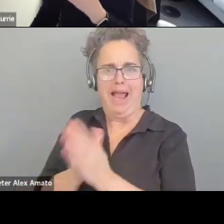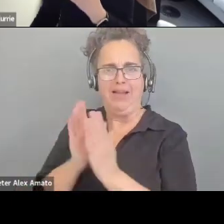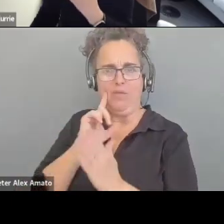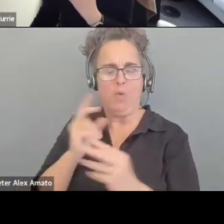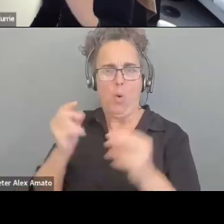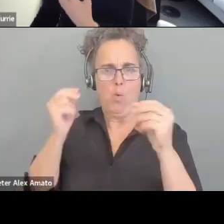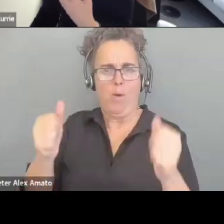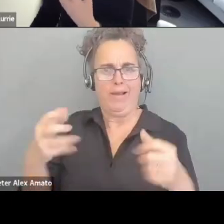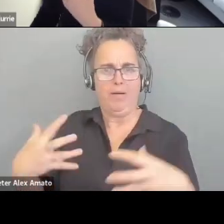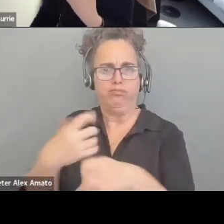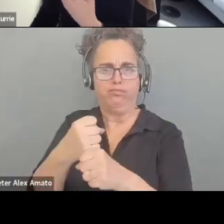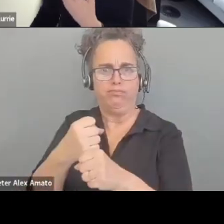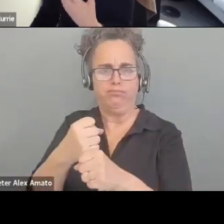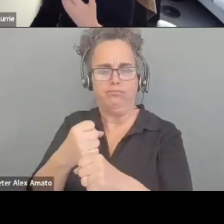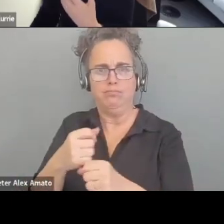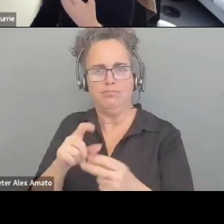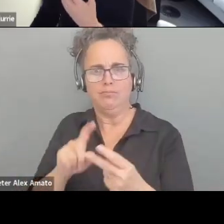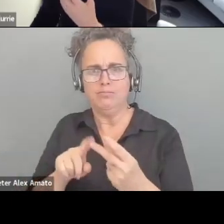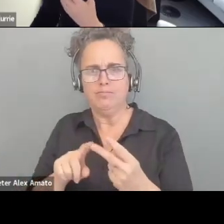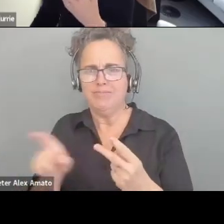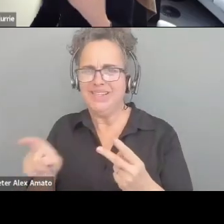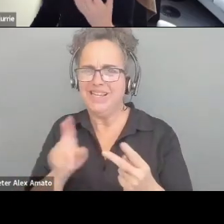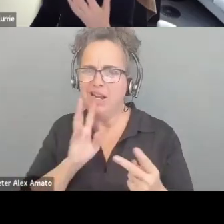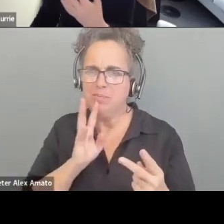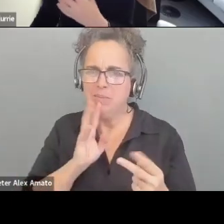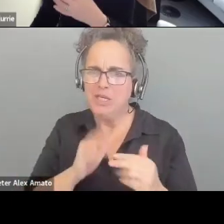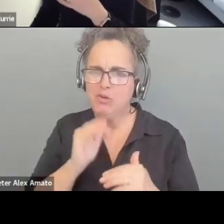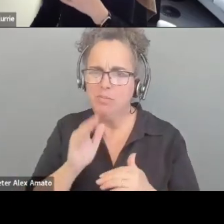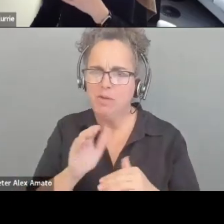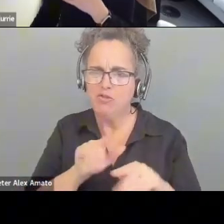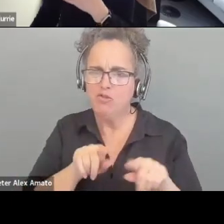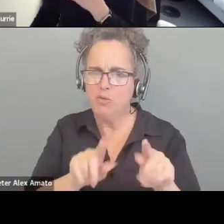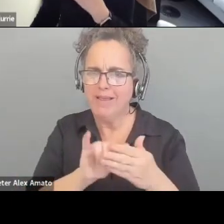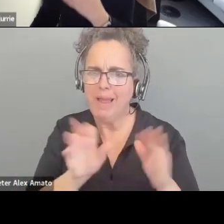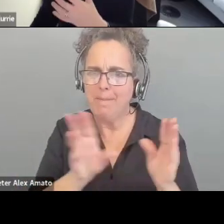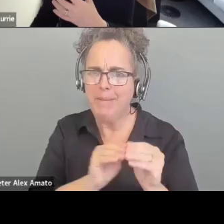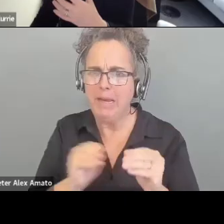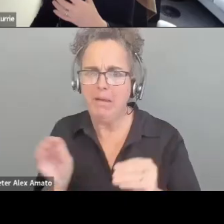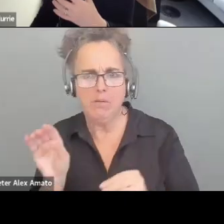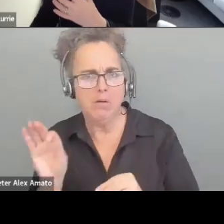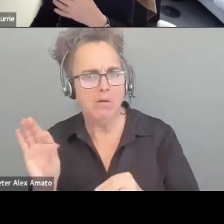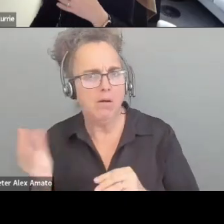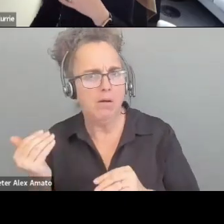and give, give me coaching. Did I speak too much in that meeting? Was there a tone that I missed?